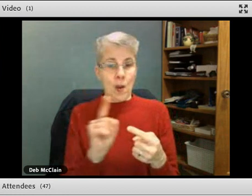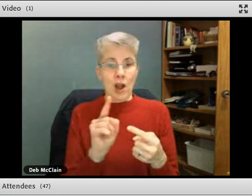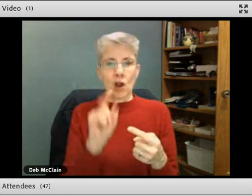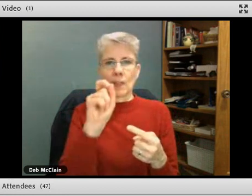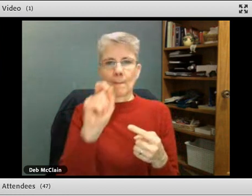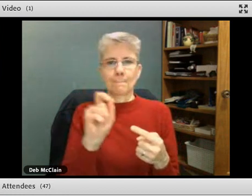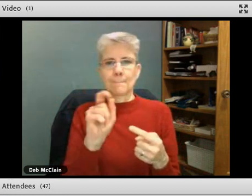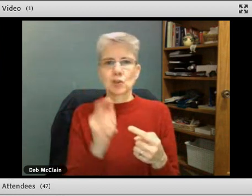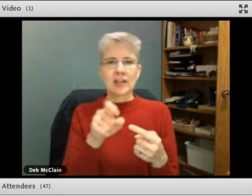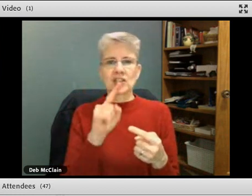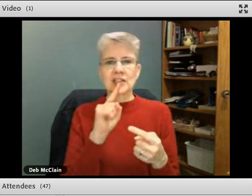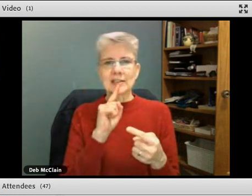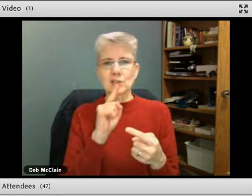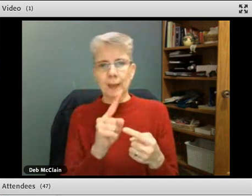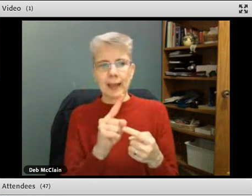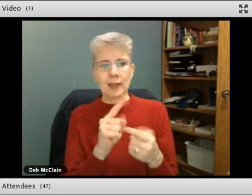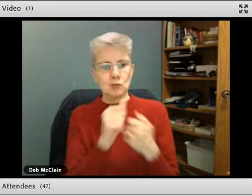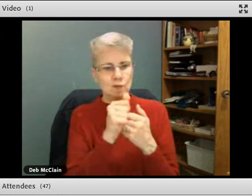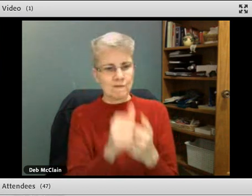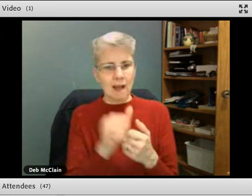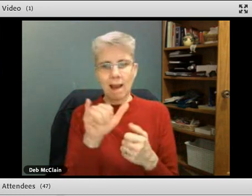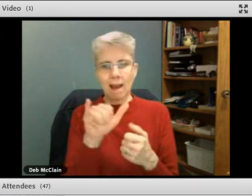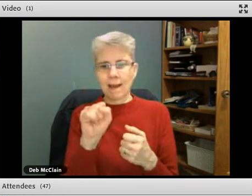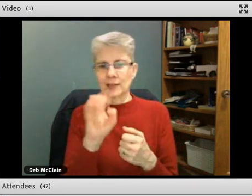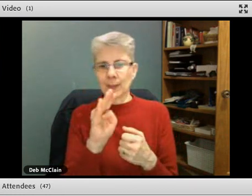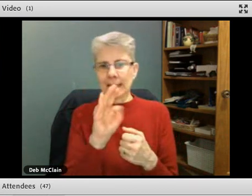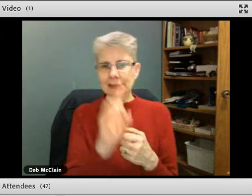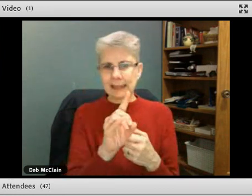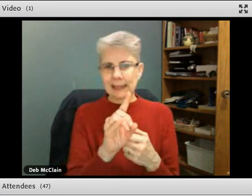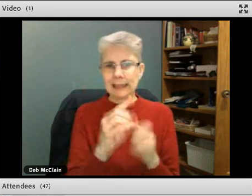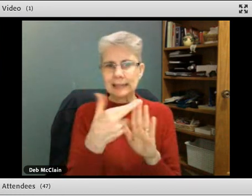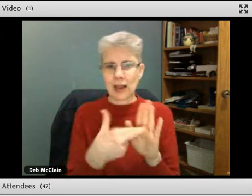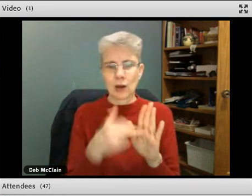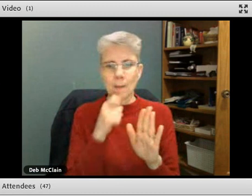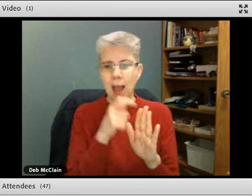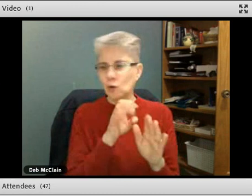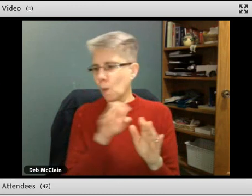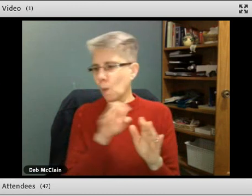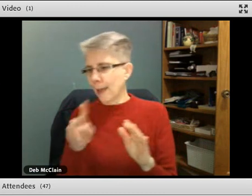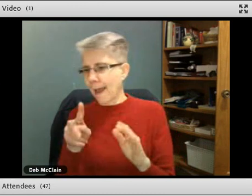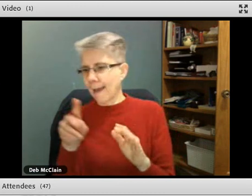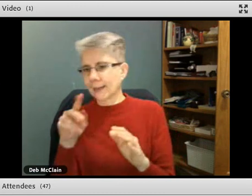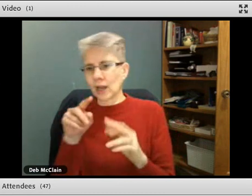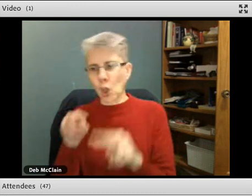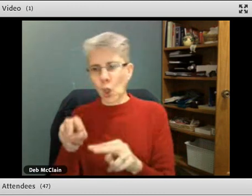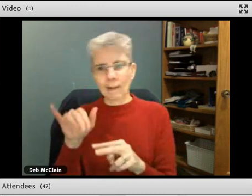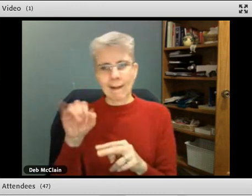but I don't go back and refer to ISBD all the time. I do refer to RDA. If I'm doing original cataloging